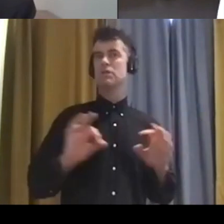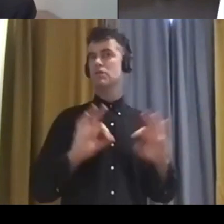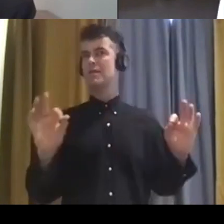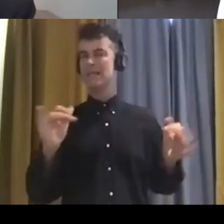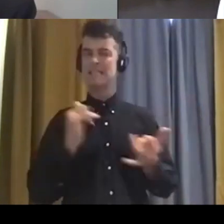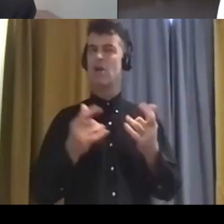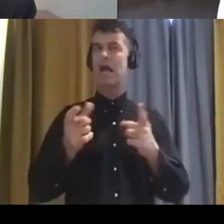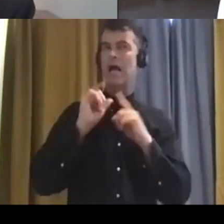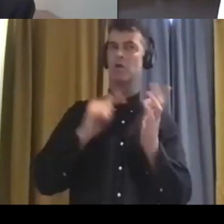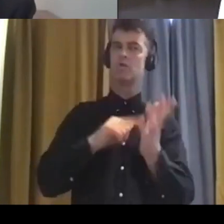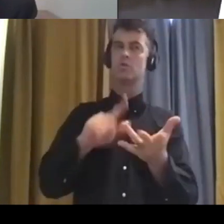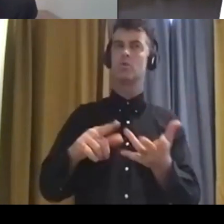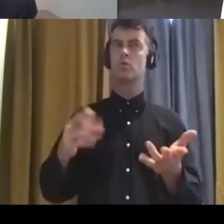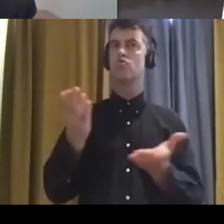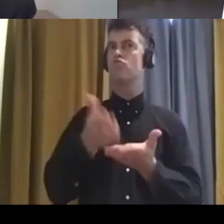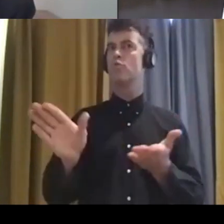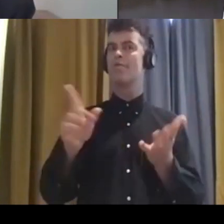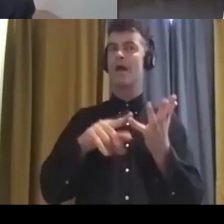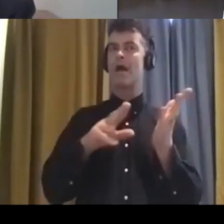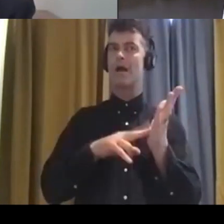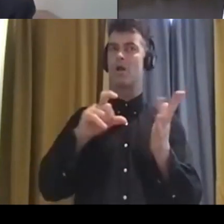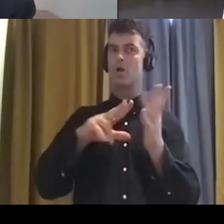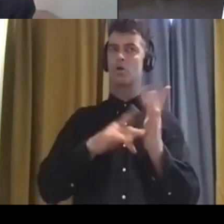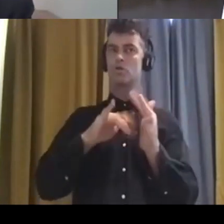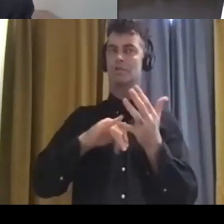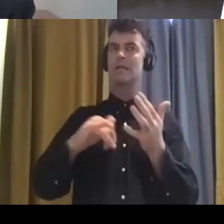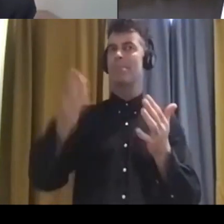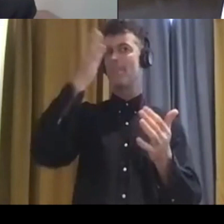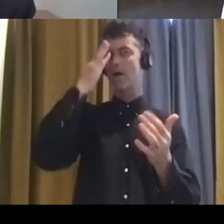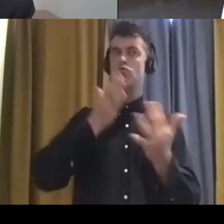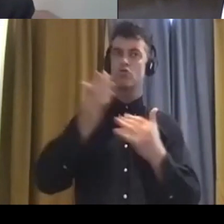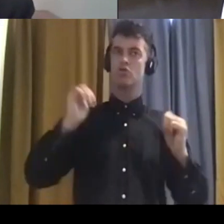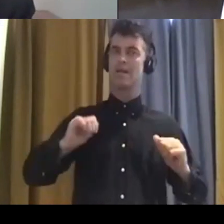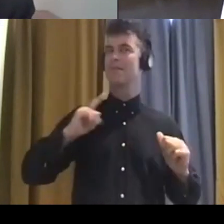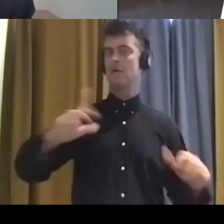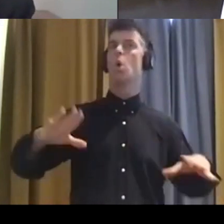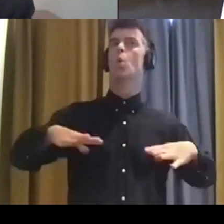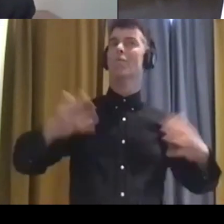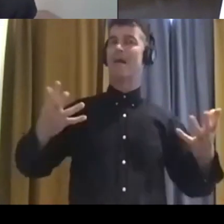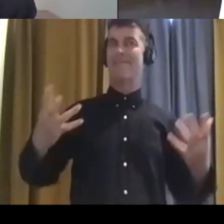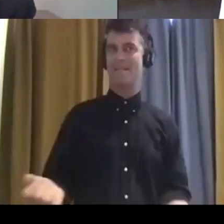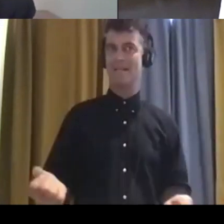hard to remove unconscious bias through training because it's unconscious so you know by actually